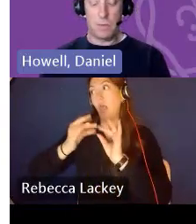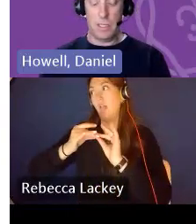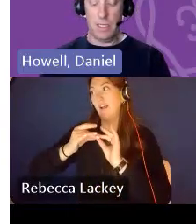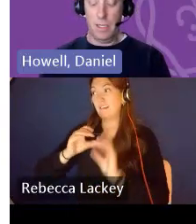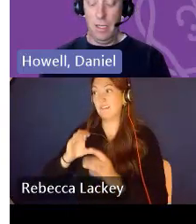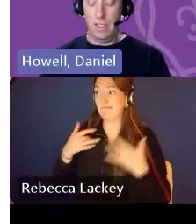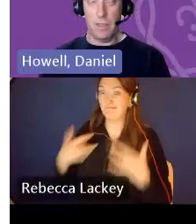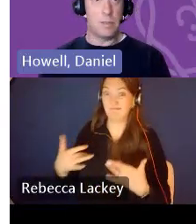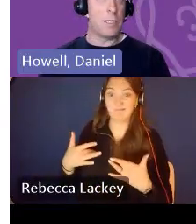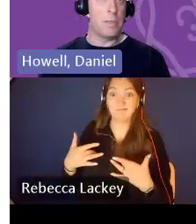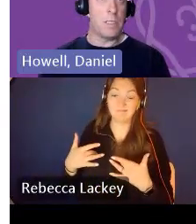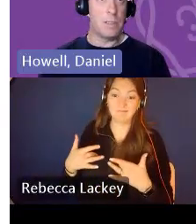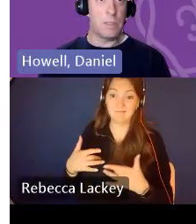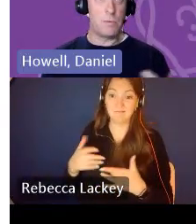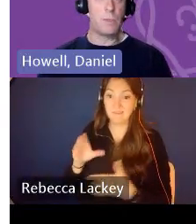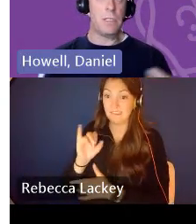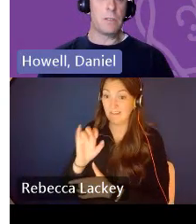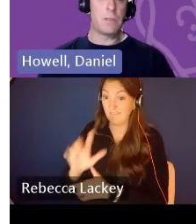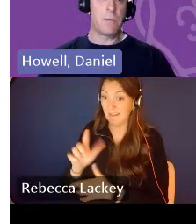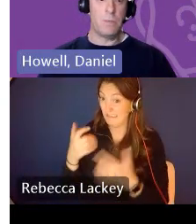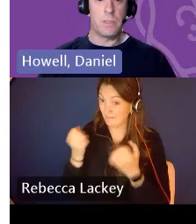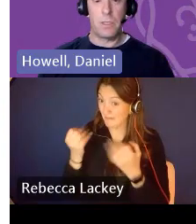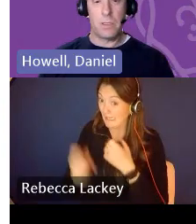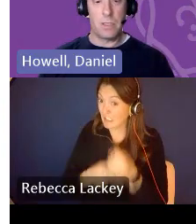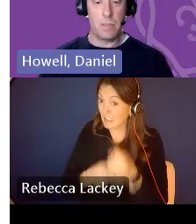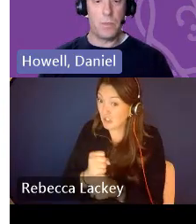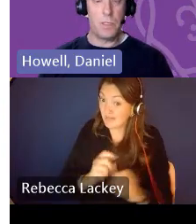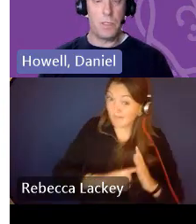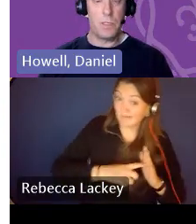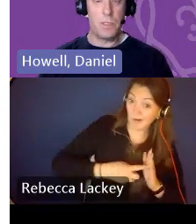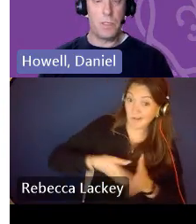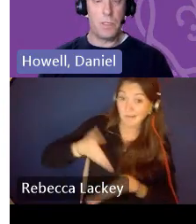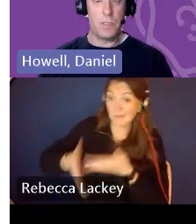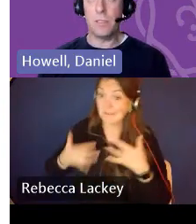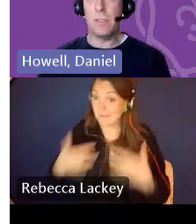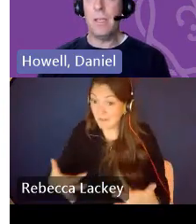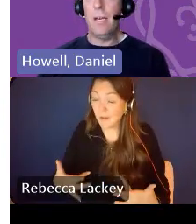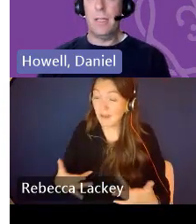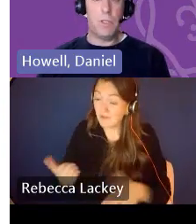generally take, as John had mentioned, several years from start to completion and construction.